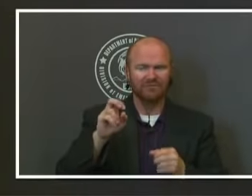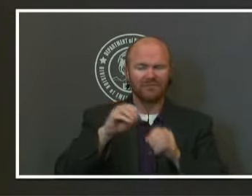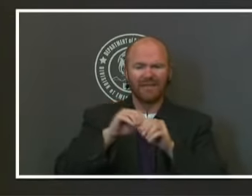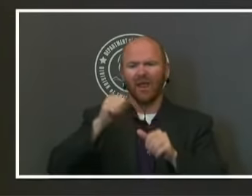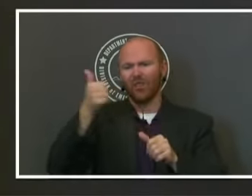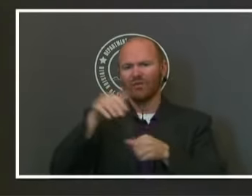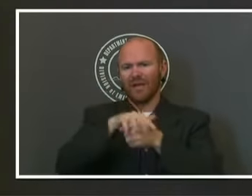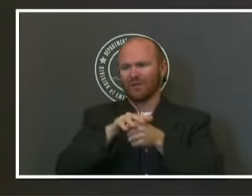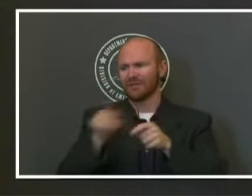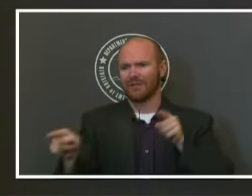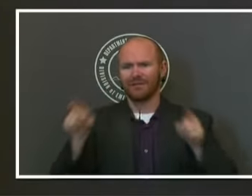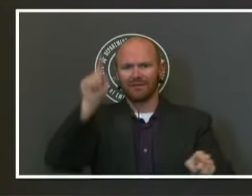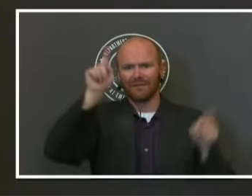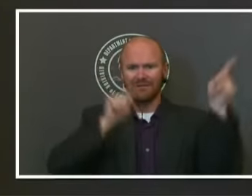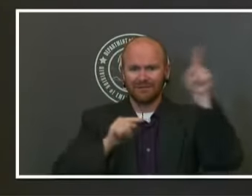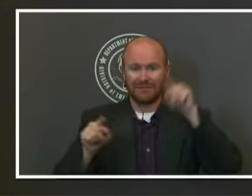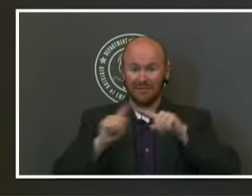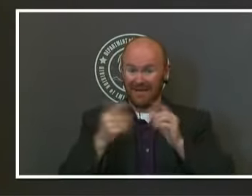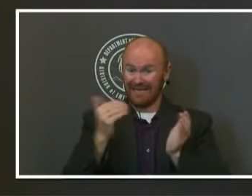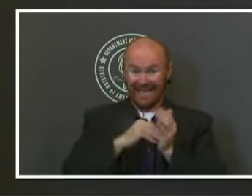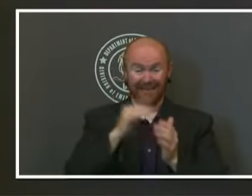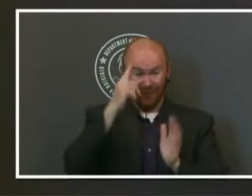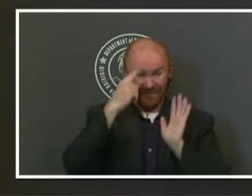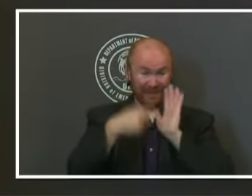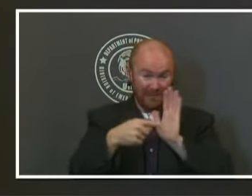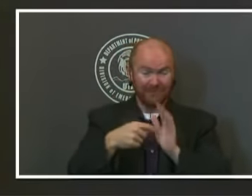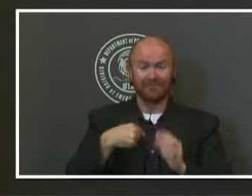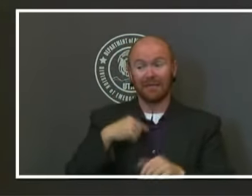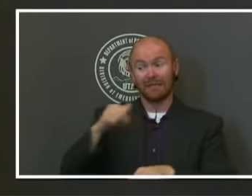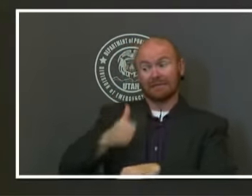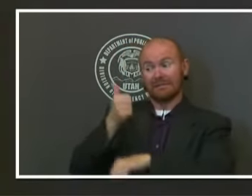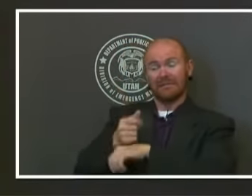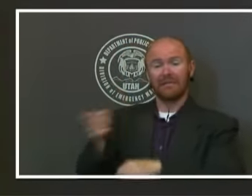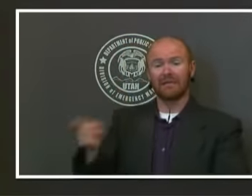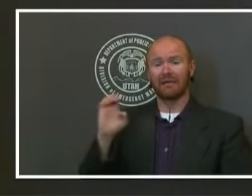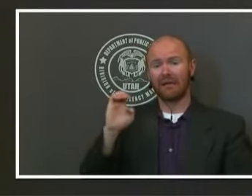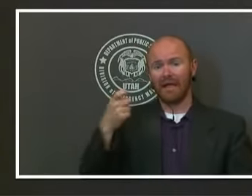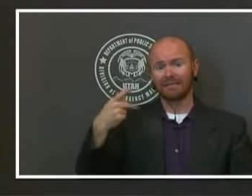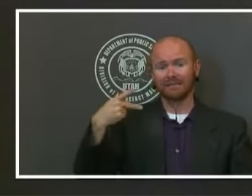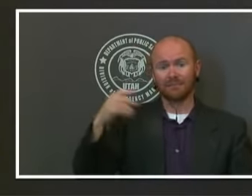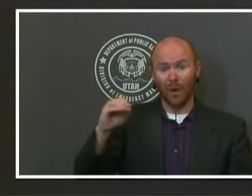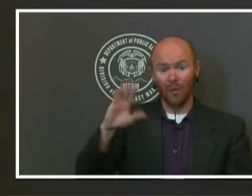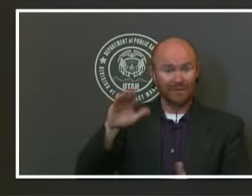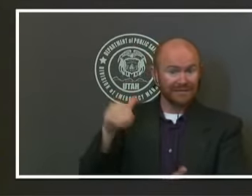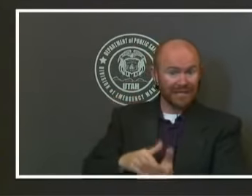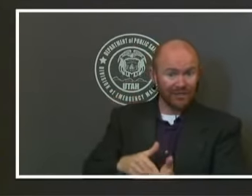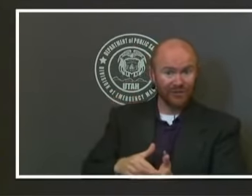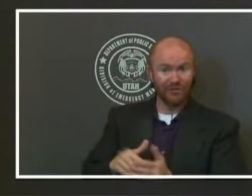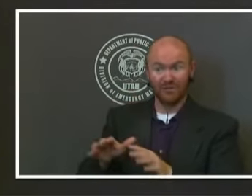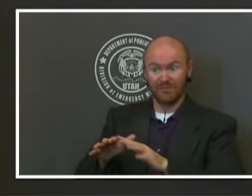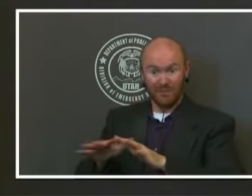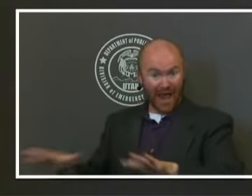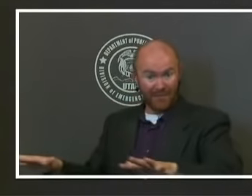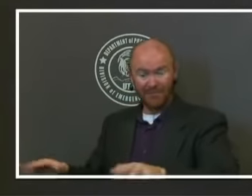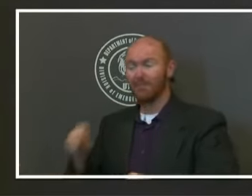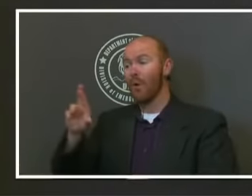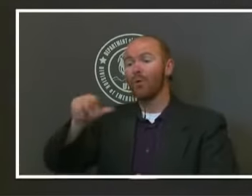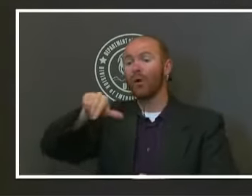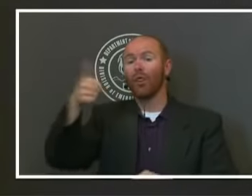where we were going into the expo center or were really